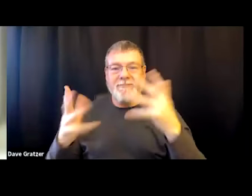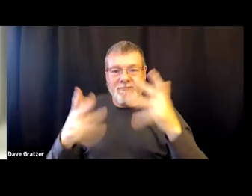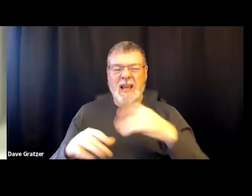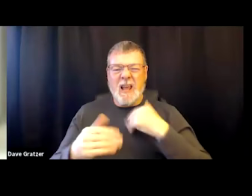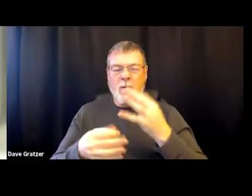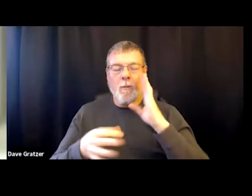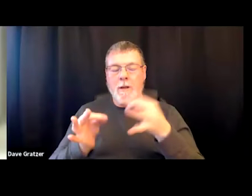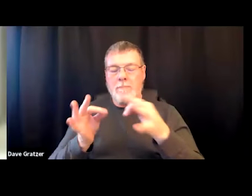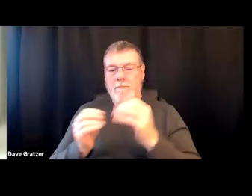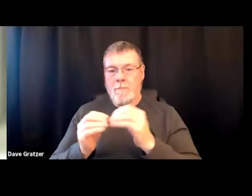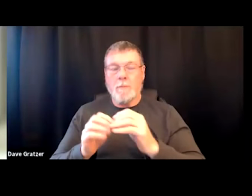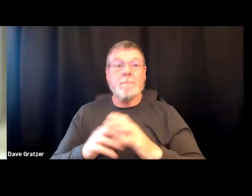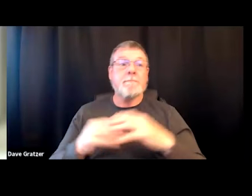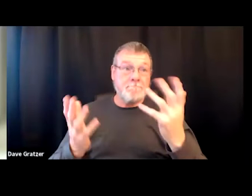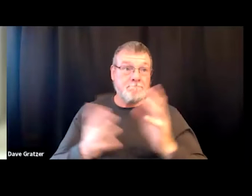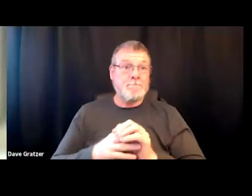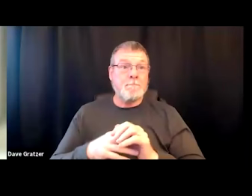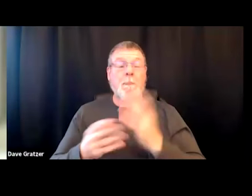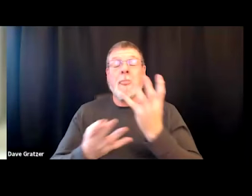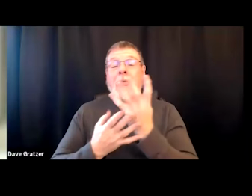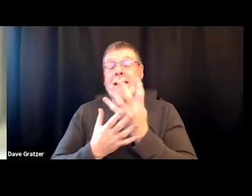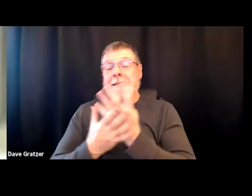So what about screening instruments for substance use disorders?